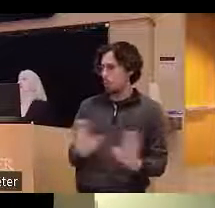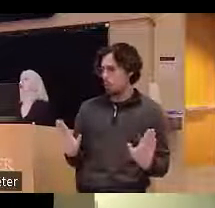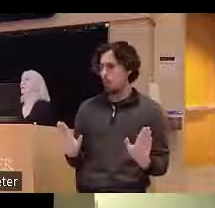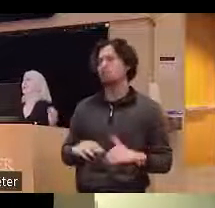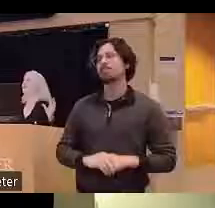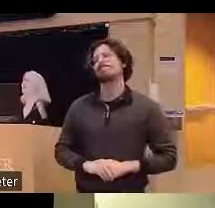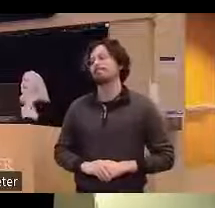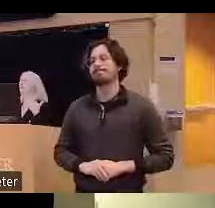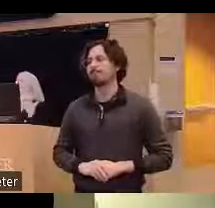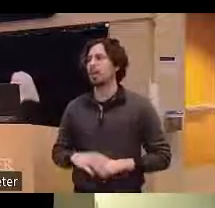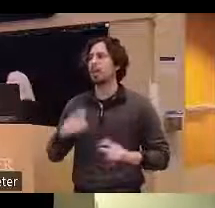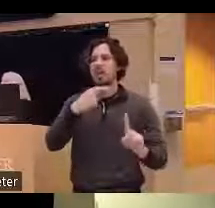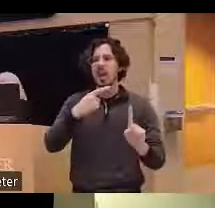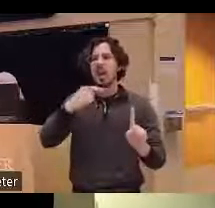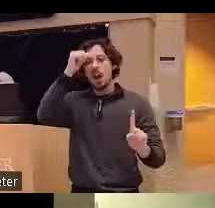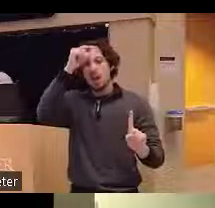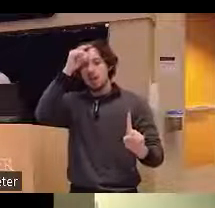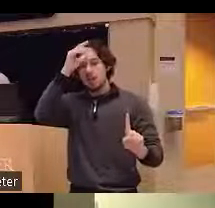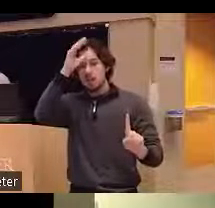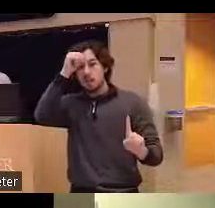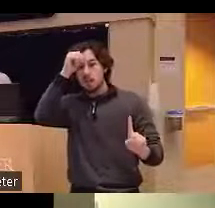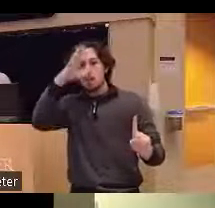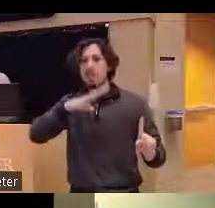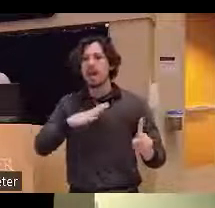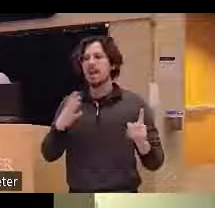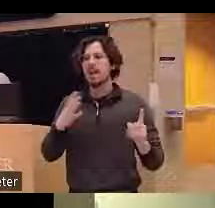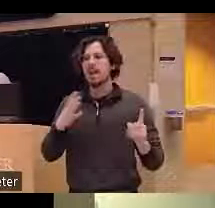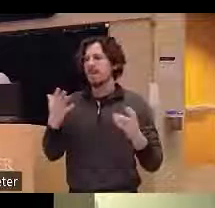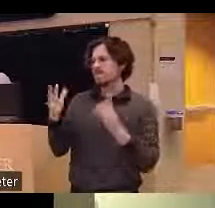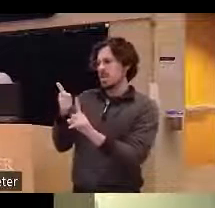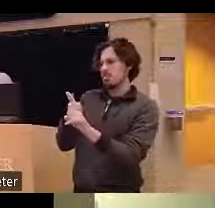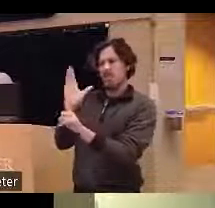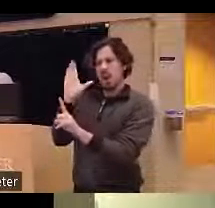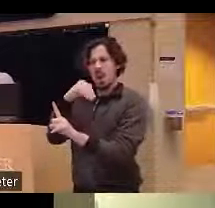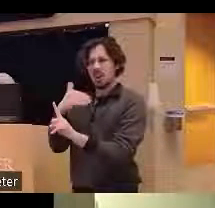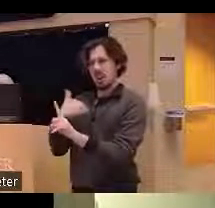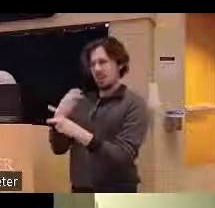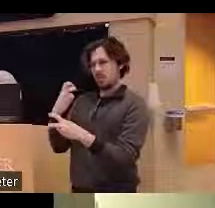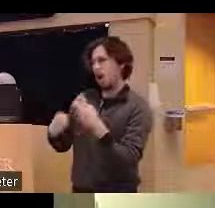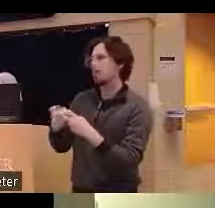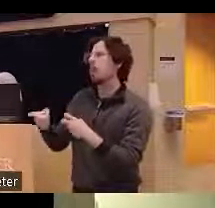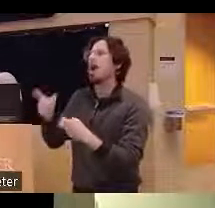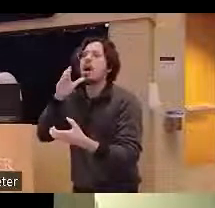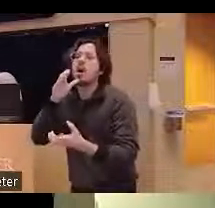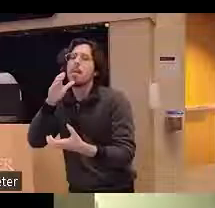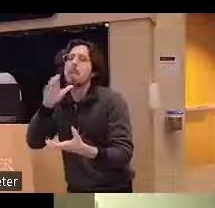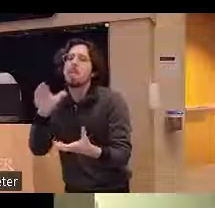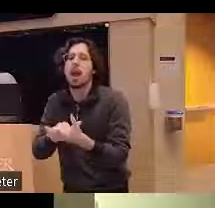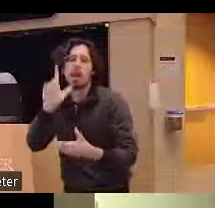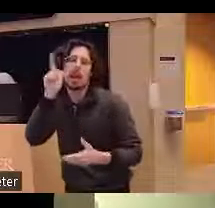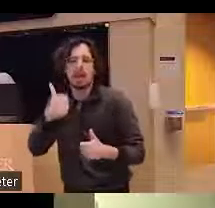no no it's that men who are already odd and have issues are just marrying later that's why we're